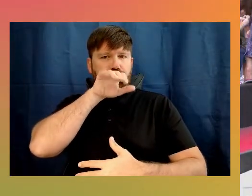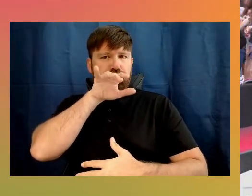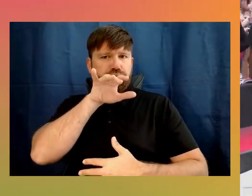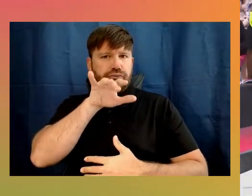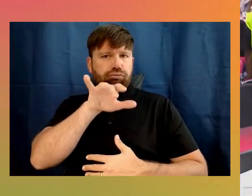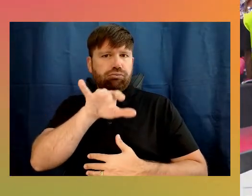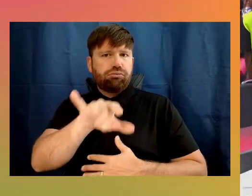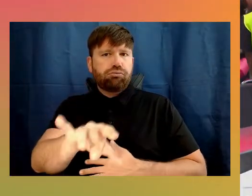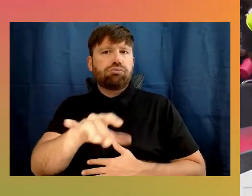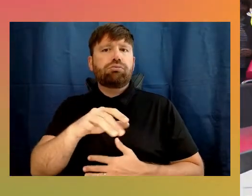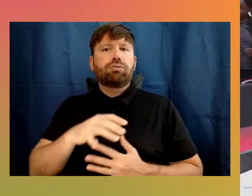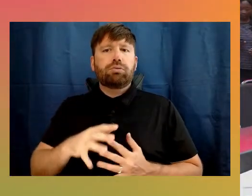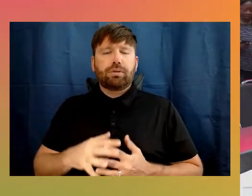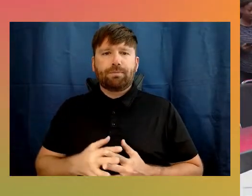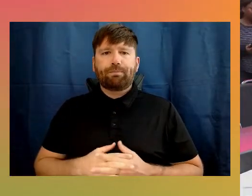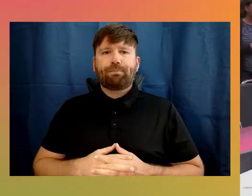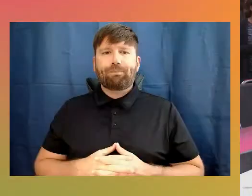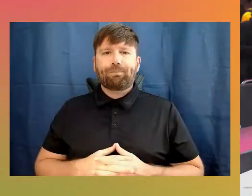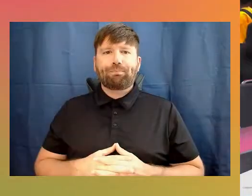ONE MORE.